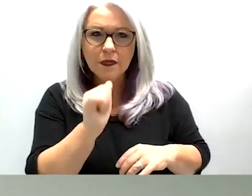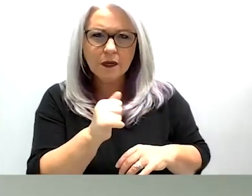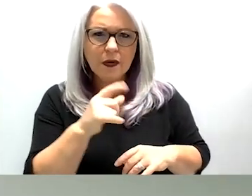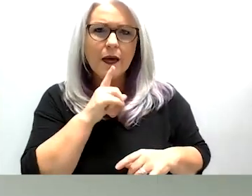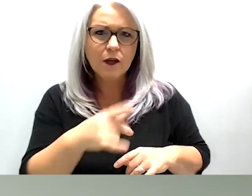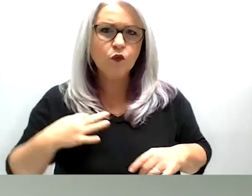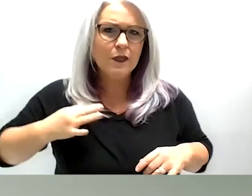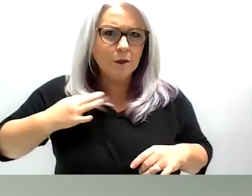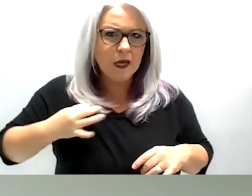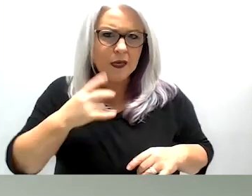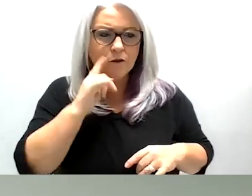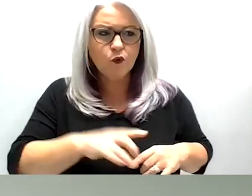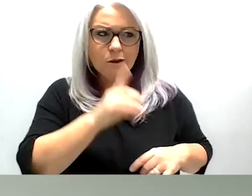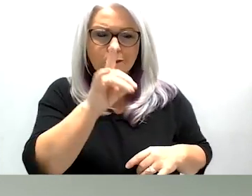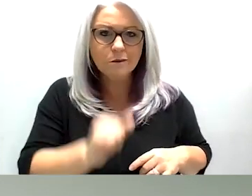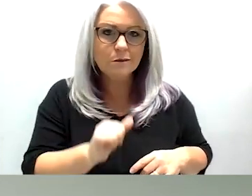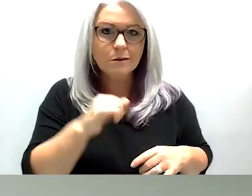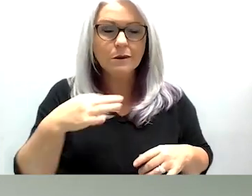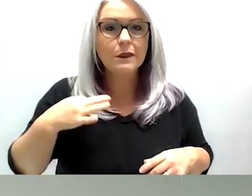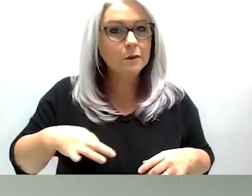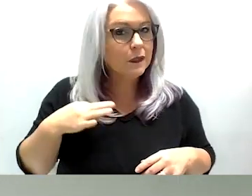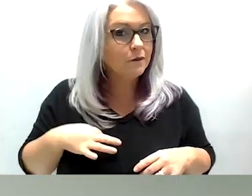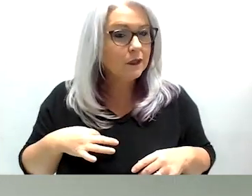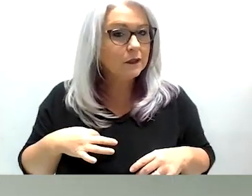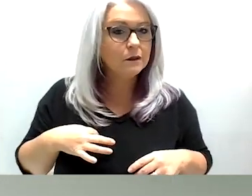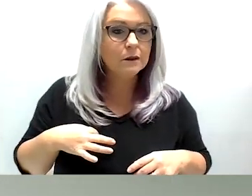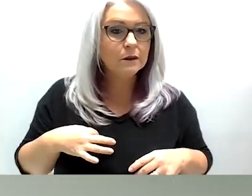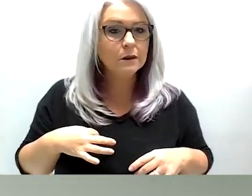that different? I know that, you know, providers need to give